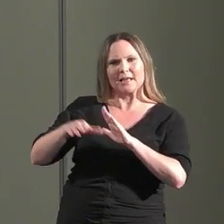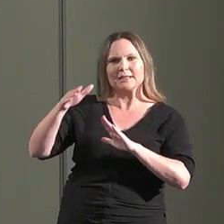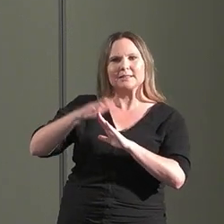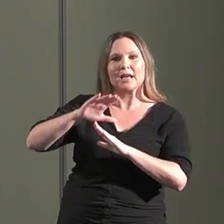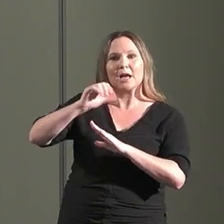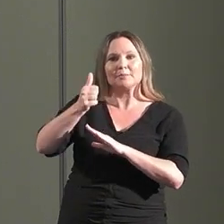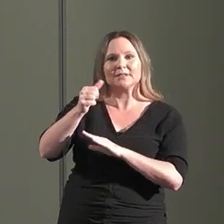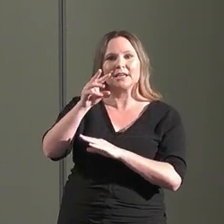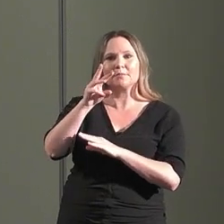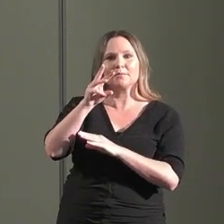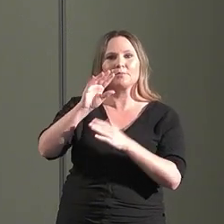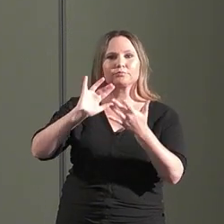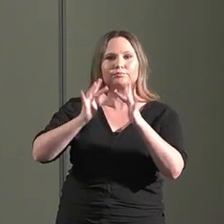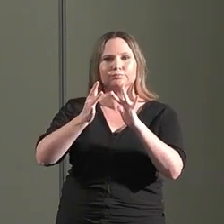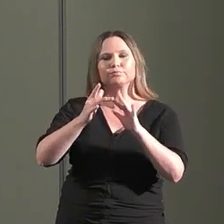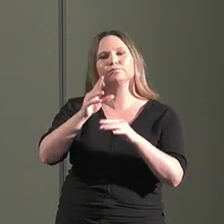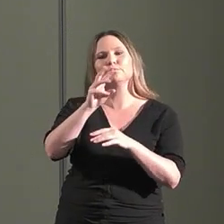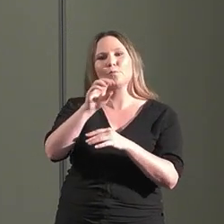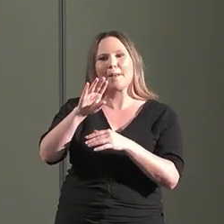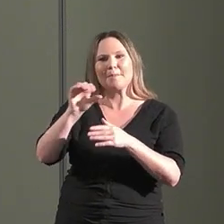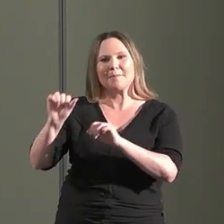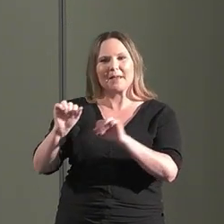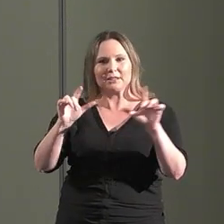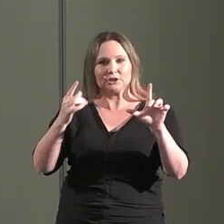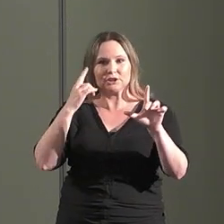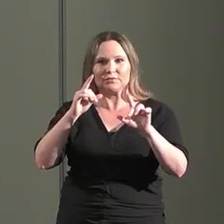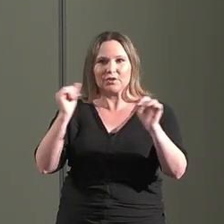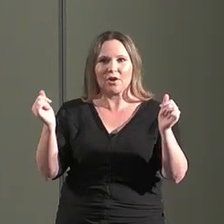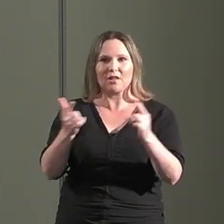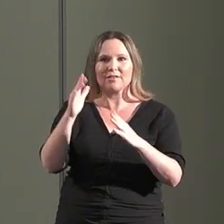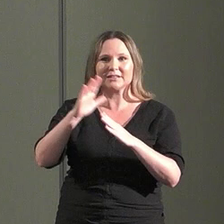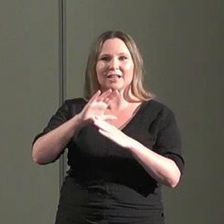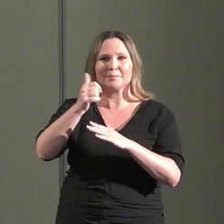at all the higher education institutions in the United States.